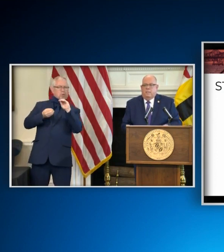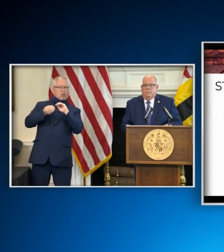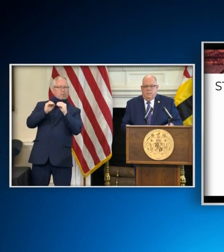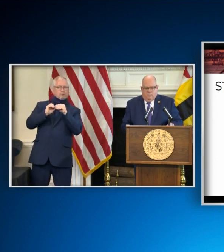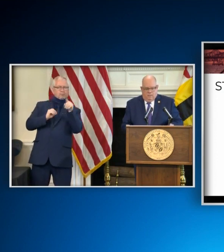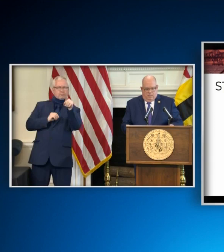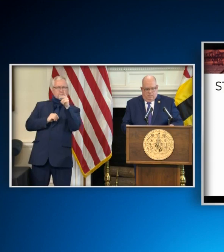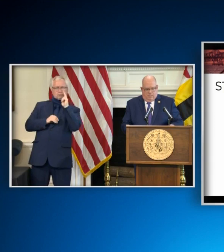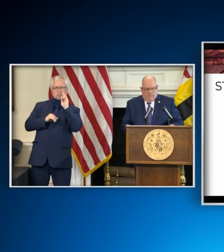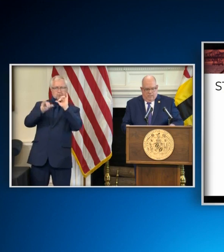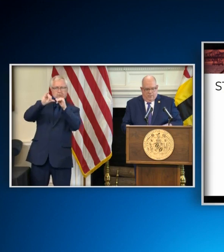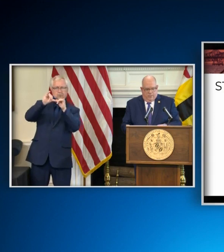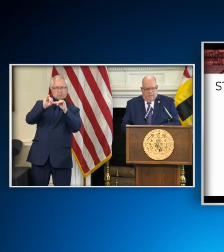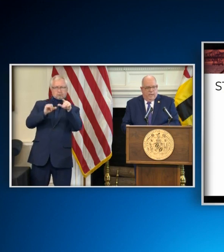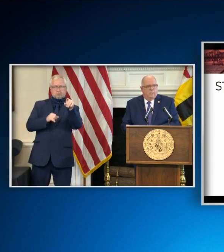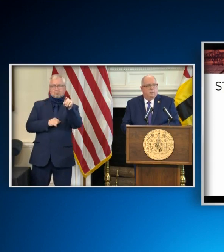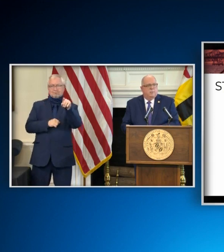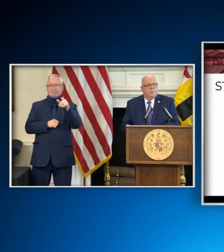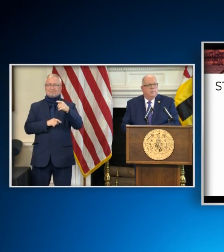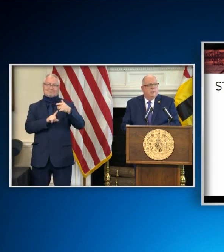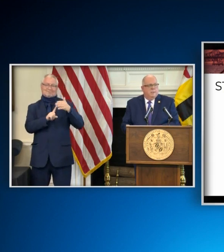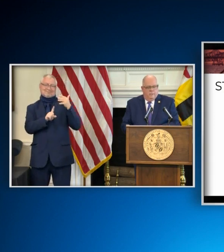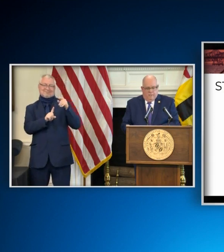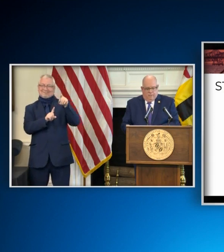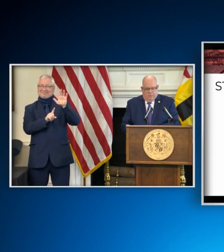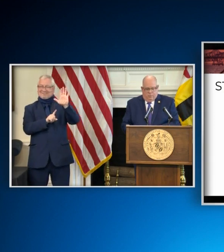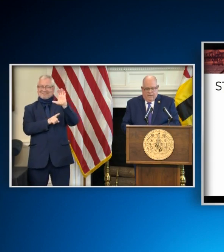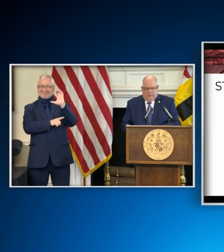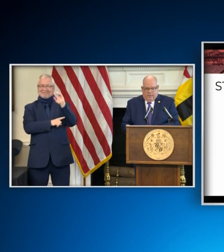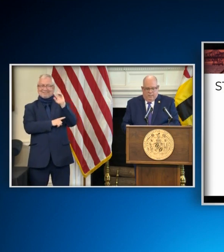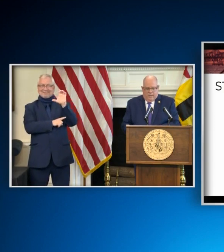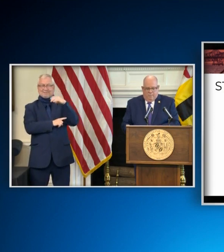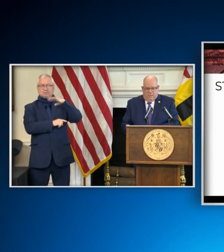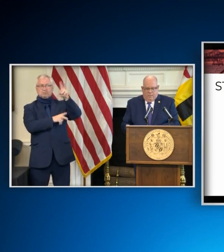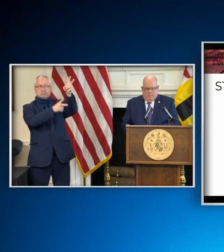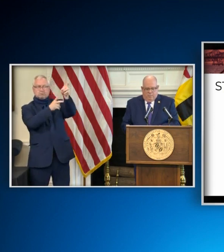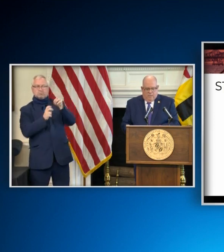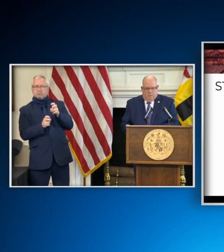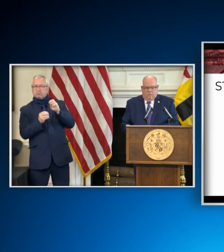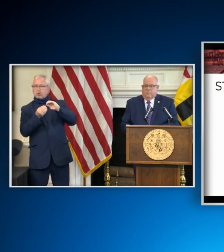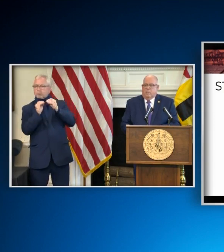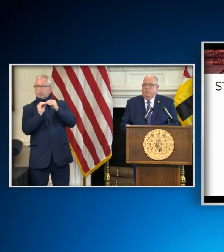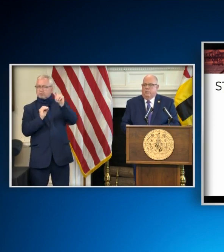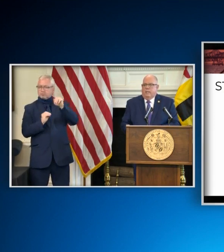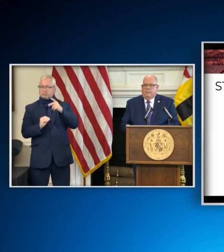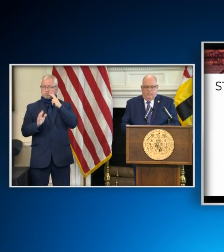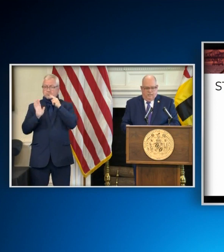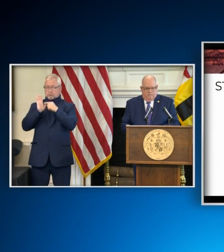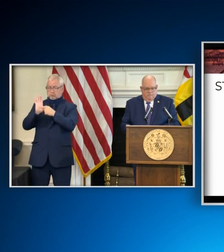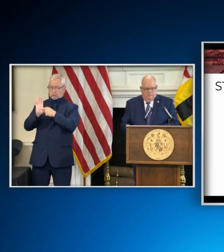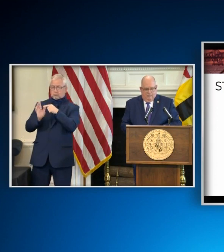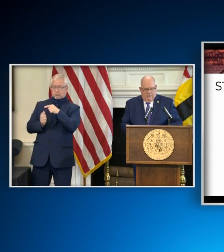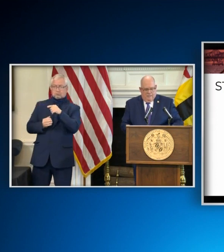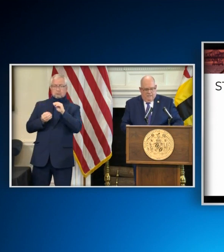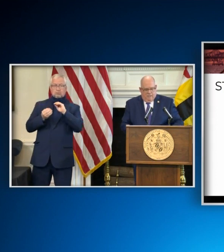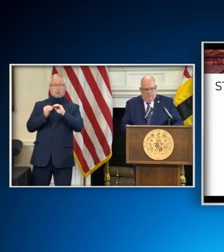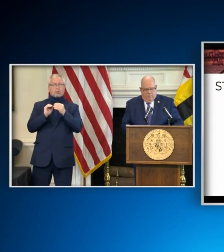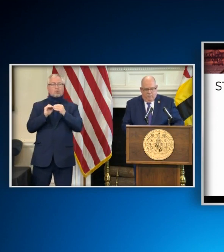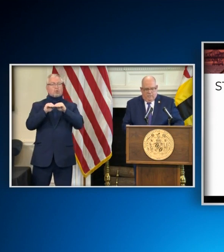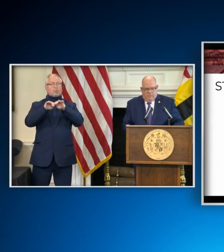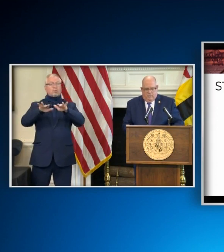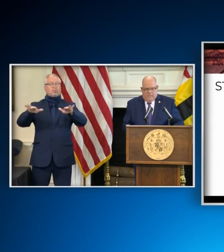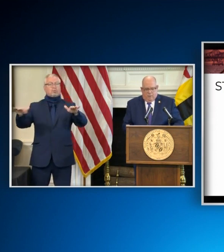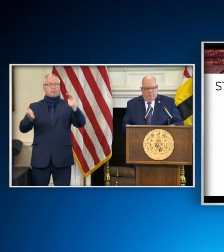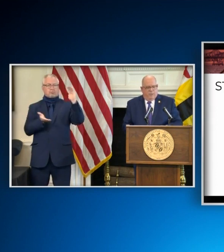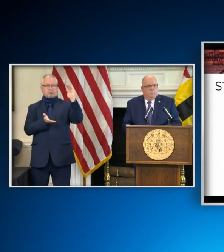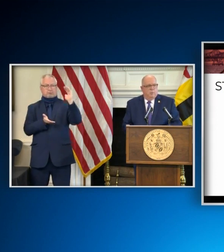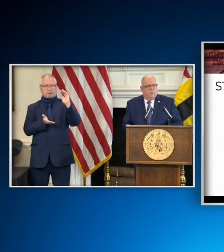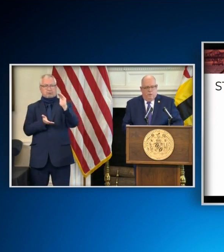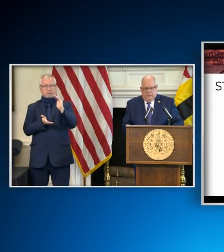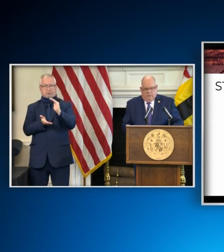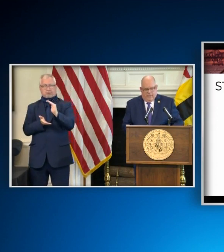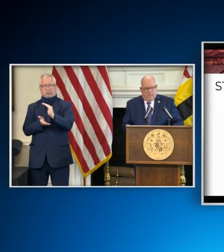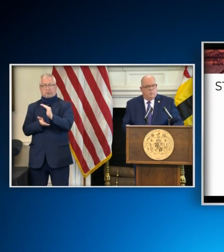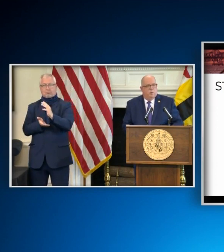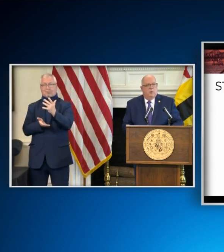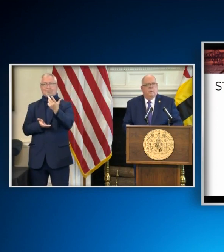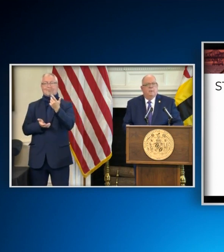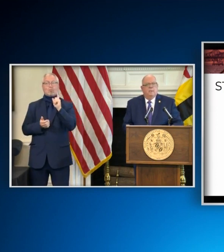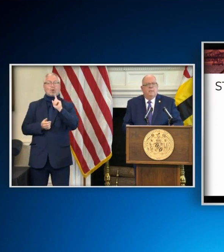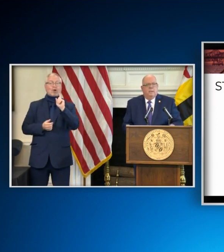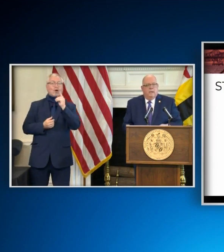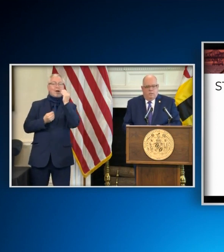RECOVERY AND A KEY METRIC, WHICH IS NOW BEING USED BY CDC AND OTHER STATES, TO TRACK THE CONTAINMENT PROGRESS OF COVID-19.